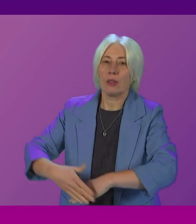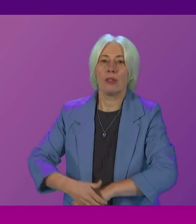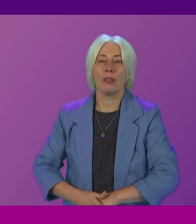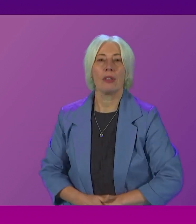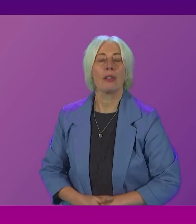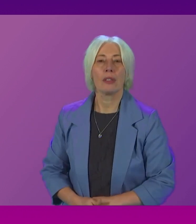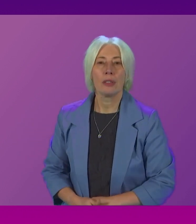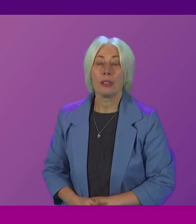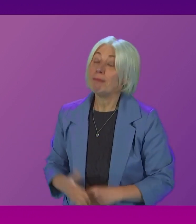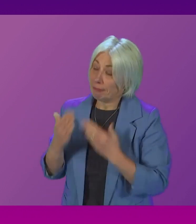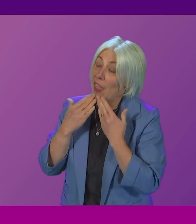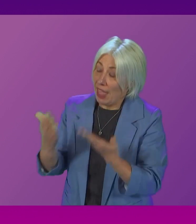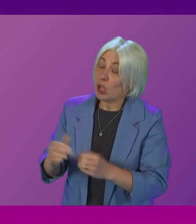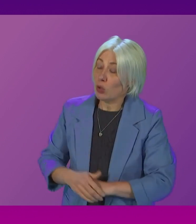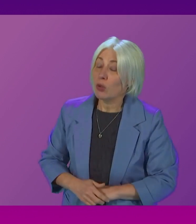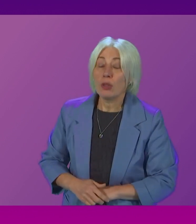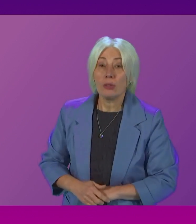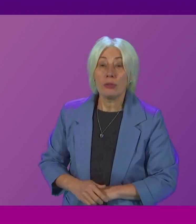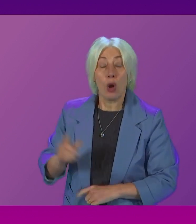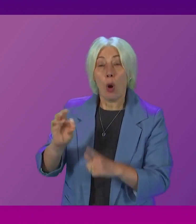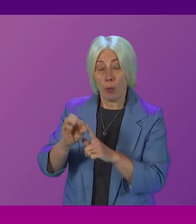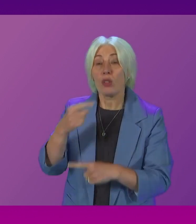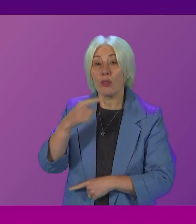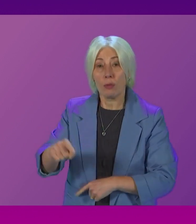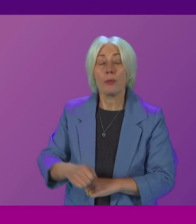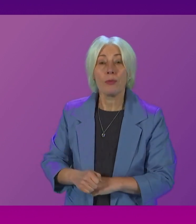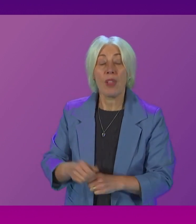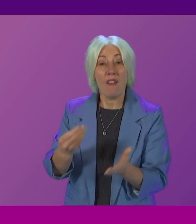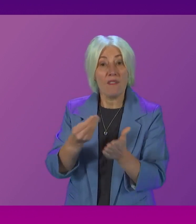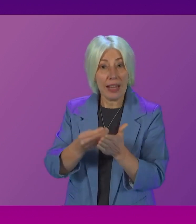I thank Ms Hamilton for her point of order. A financial resolution is